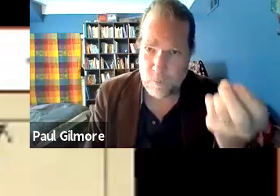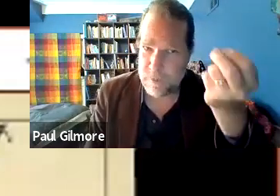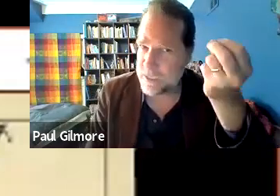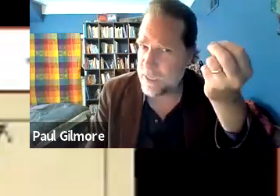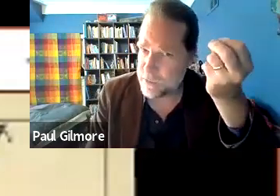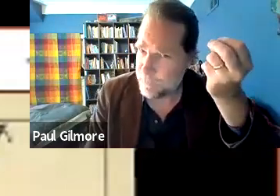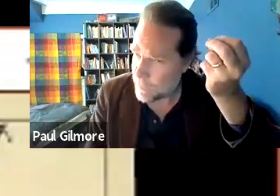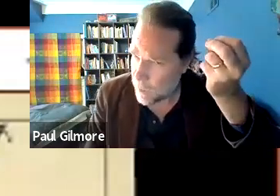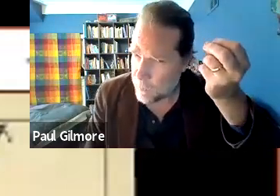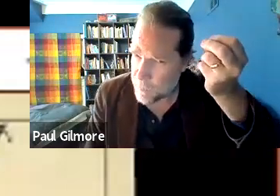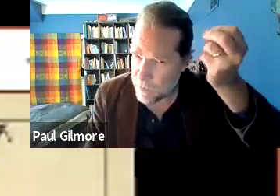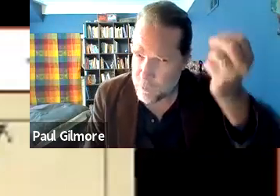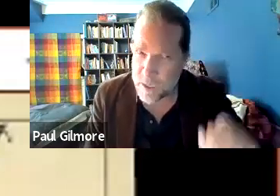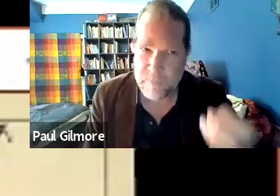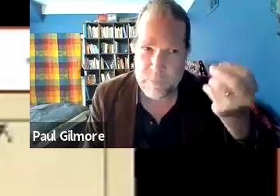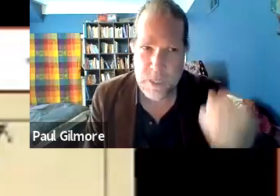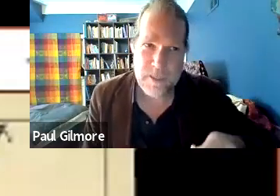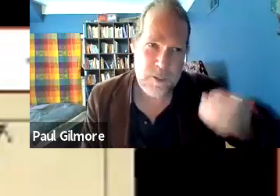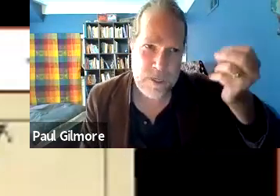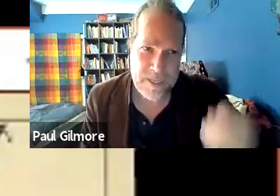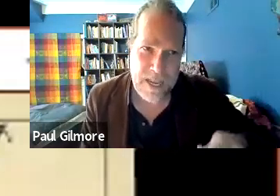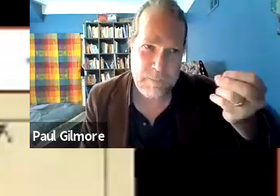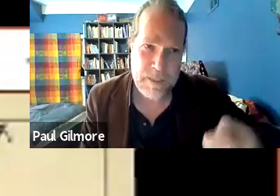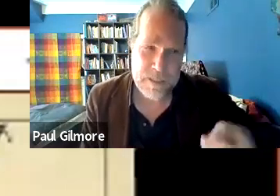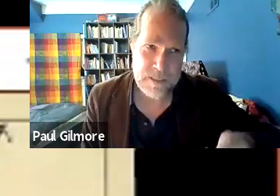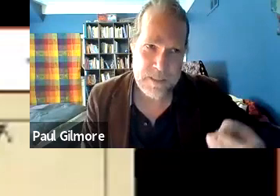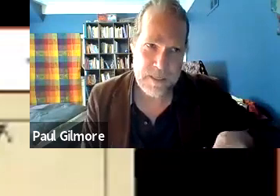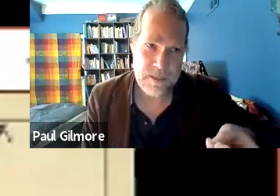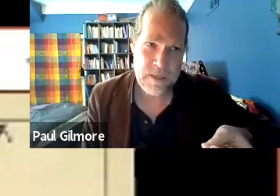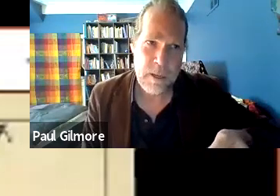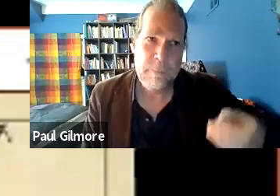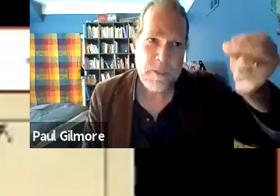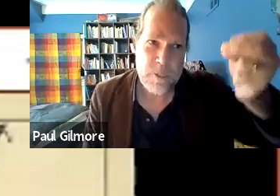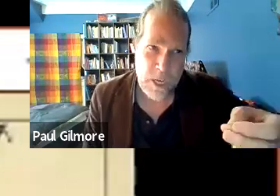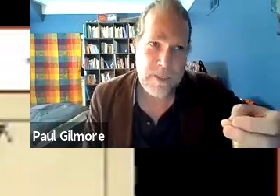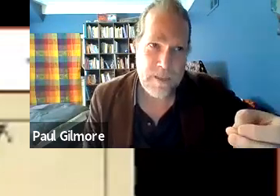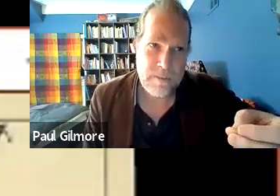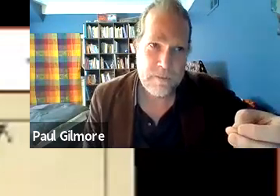rule that says, If you come from China, you cannot be a citizen here, but your child can.